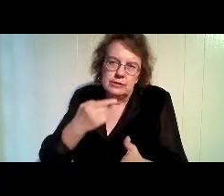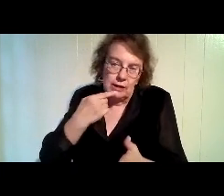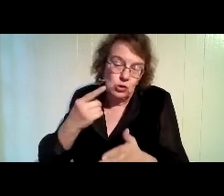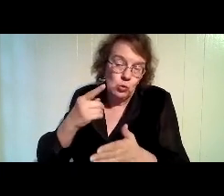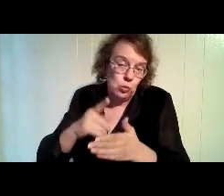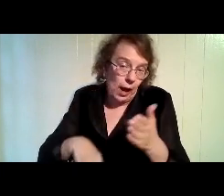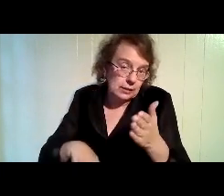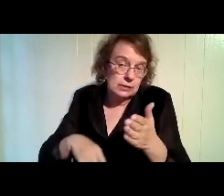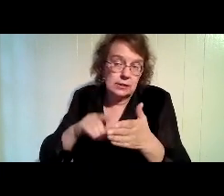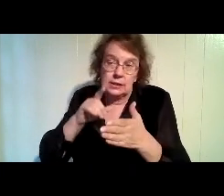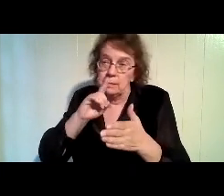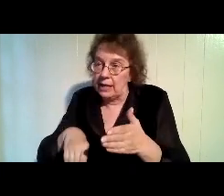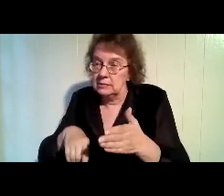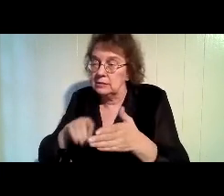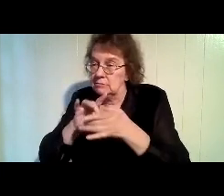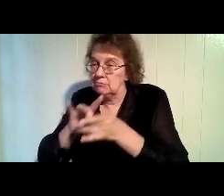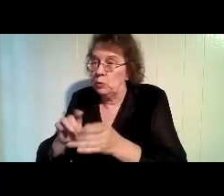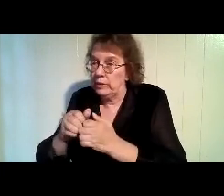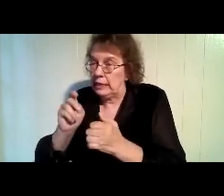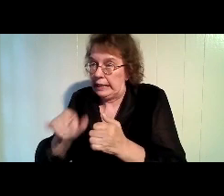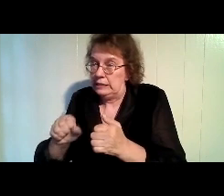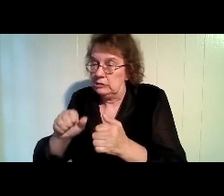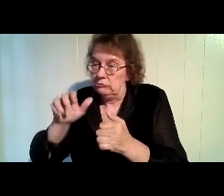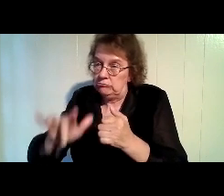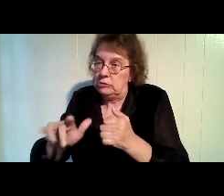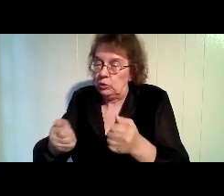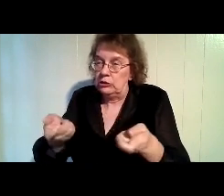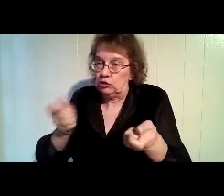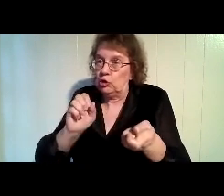associated with the keys you're pressing, you can turn on input learning by pressing caps lock